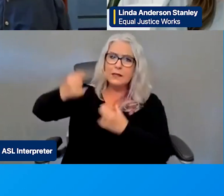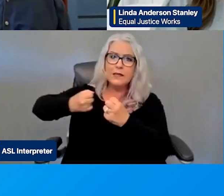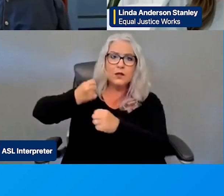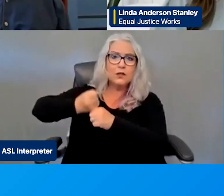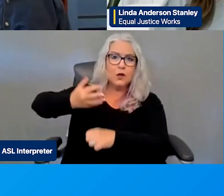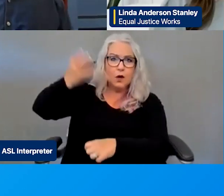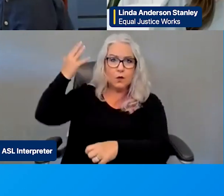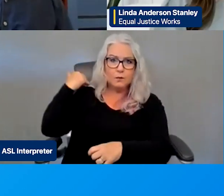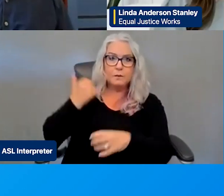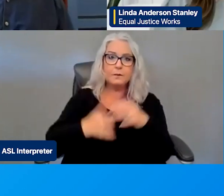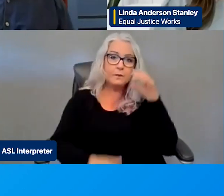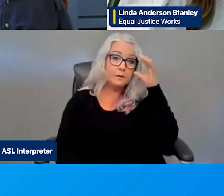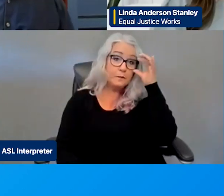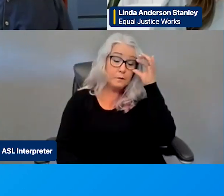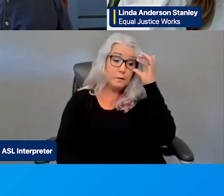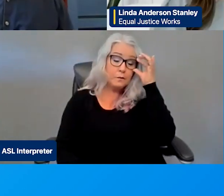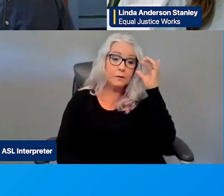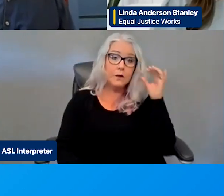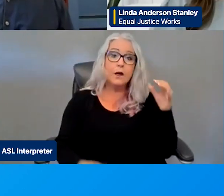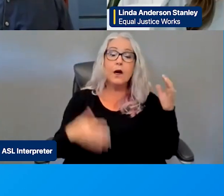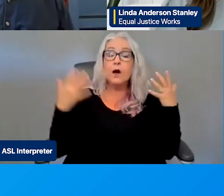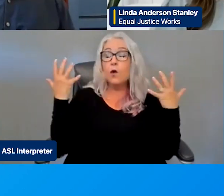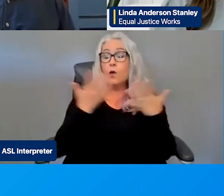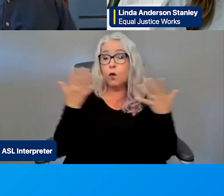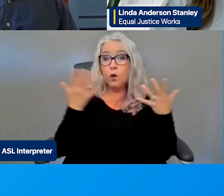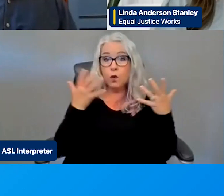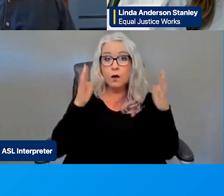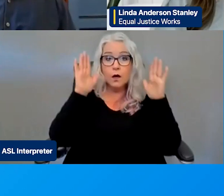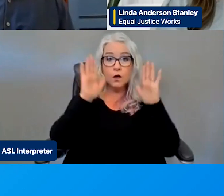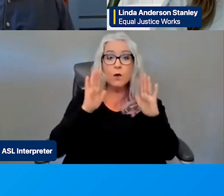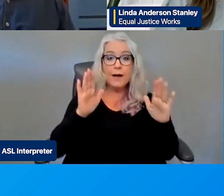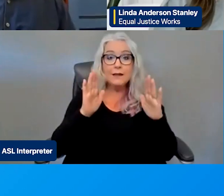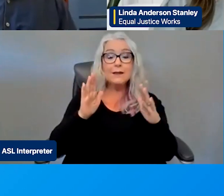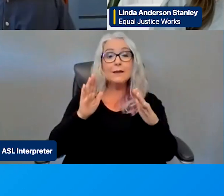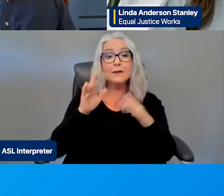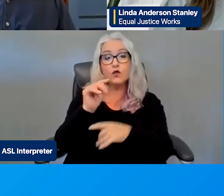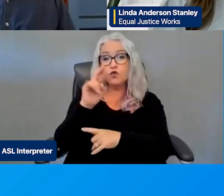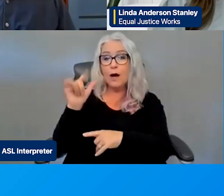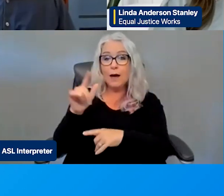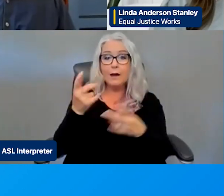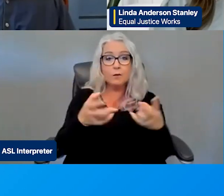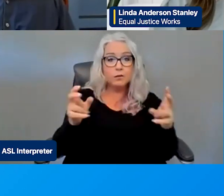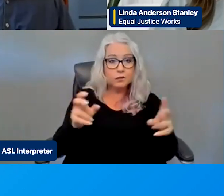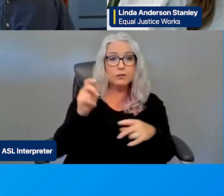A great trial took place. Really exactly a decade ago.